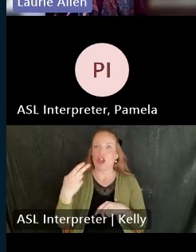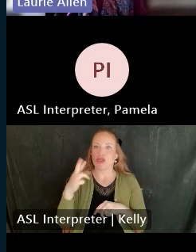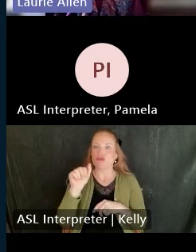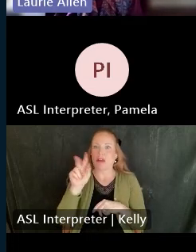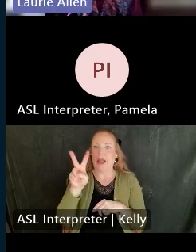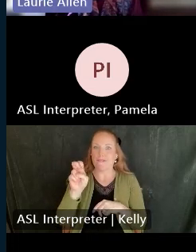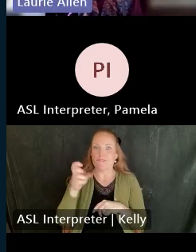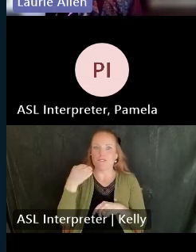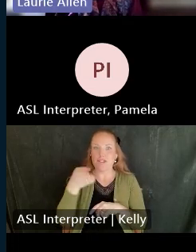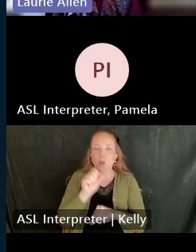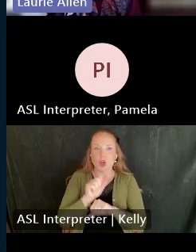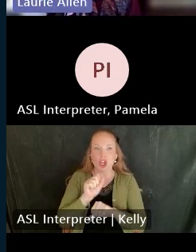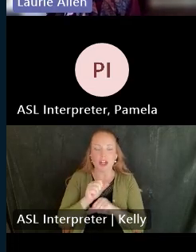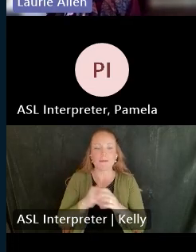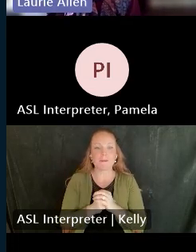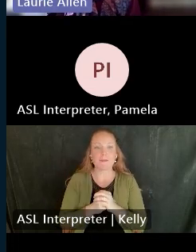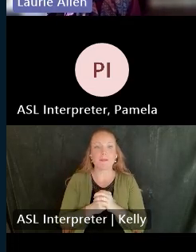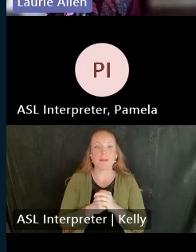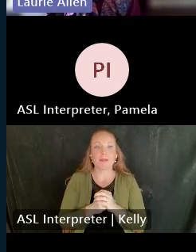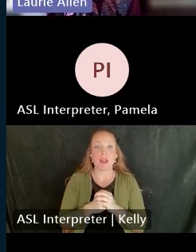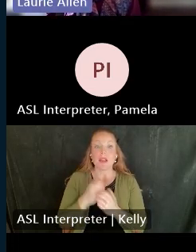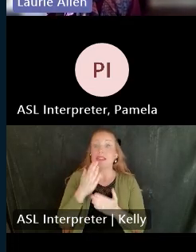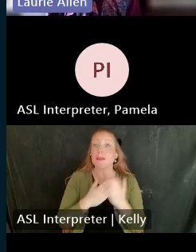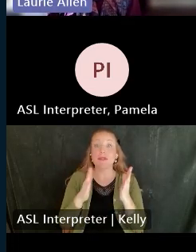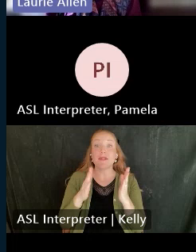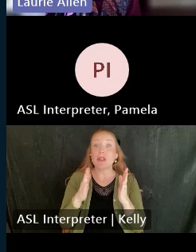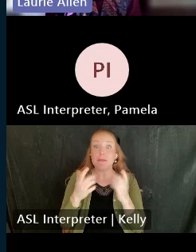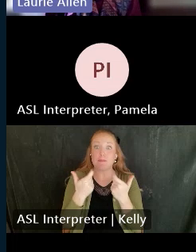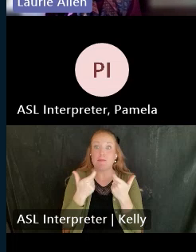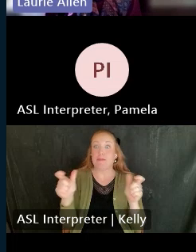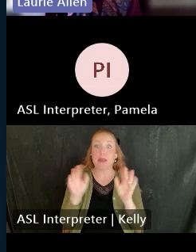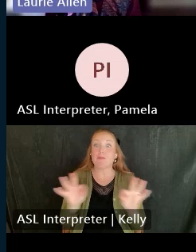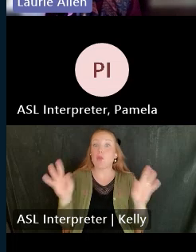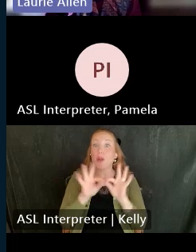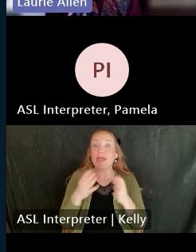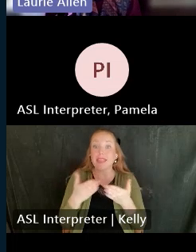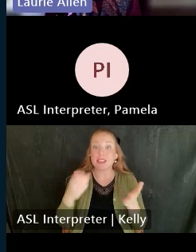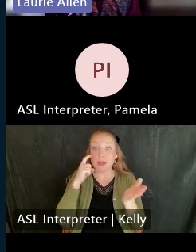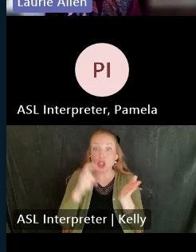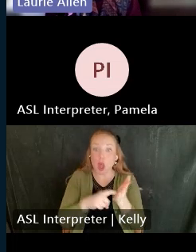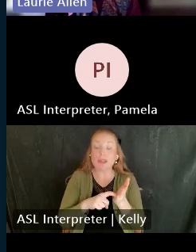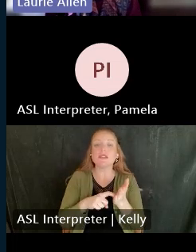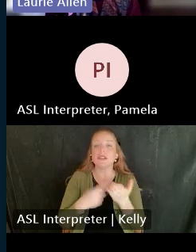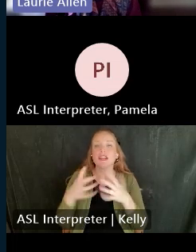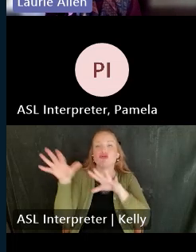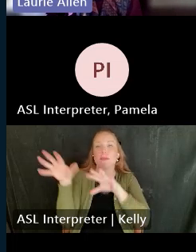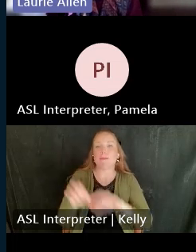And some of the main drivers that we saw in the study were that it removes barriers. And I'll use myself as an example.